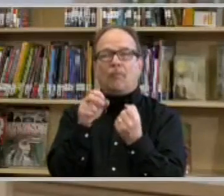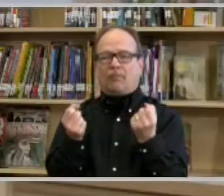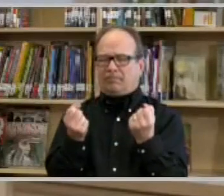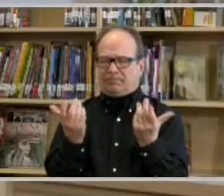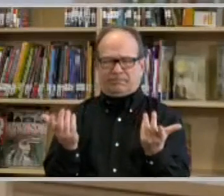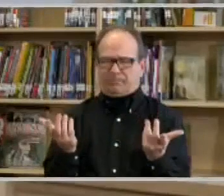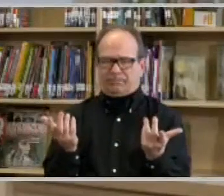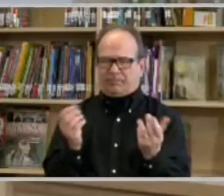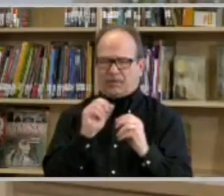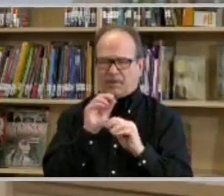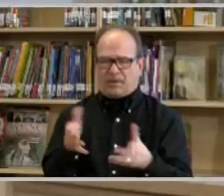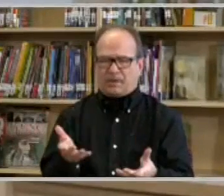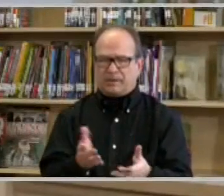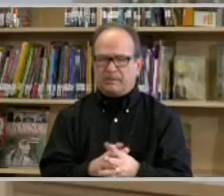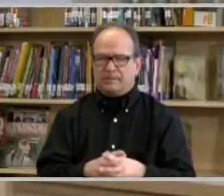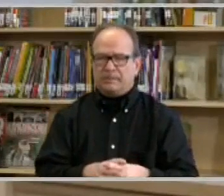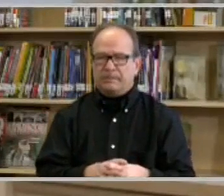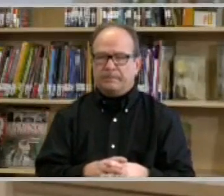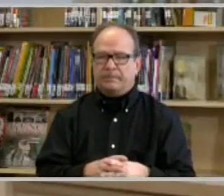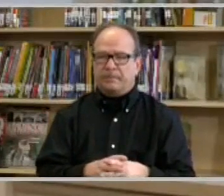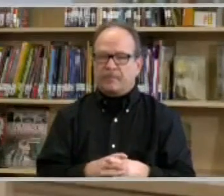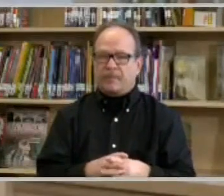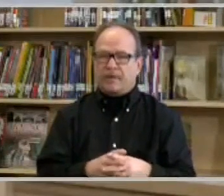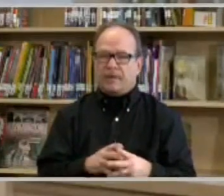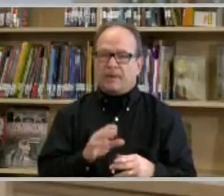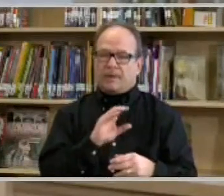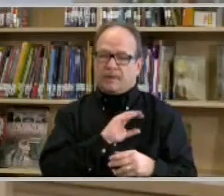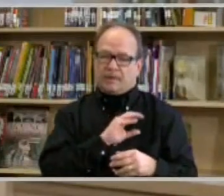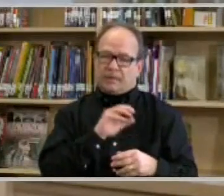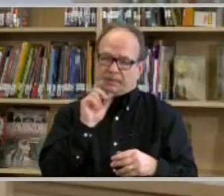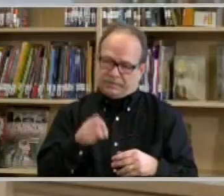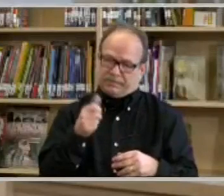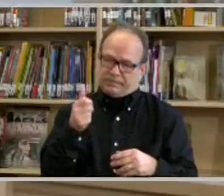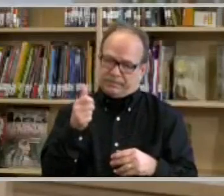THE OFFICER IS NOT DOING THEIR